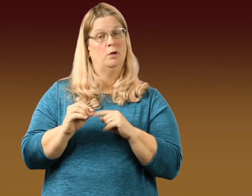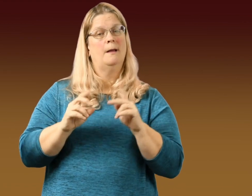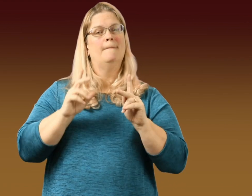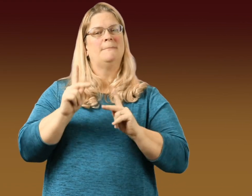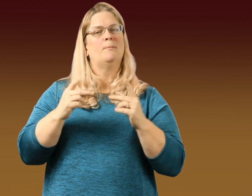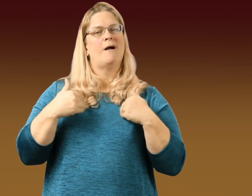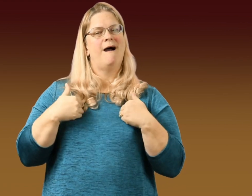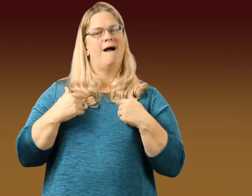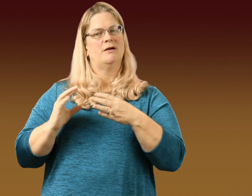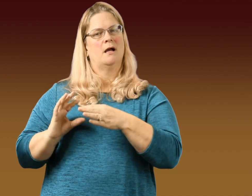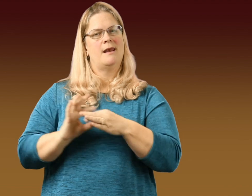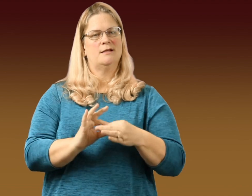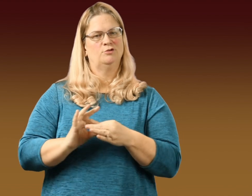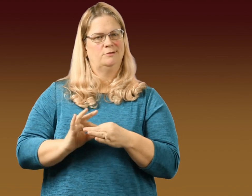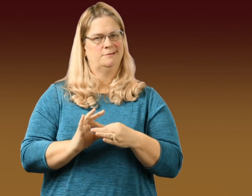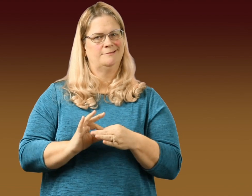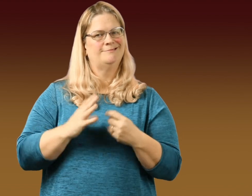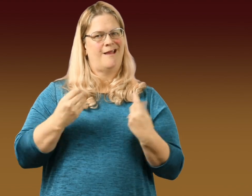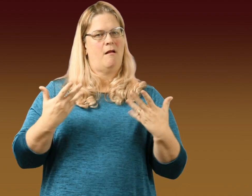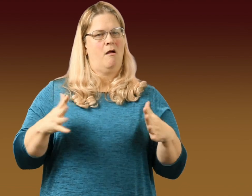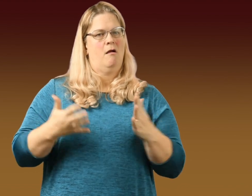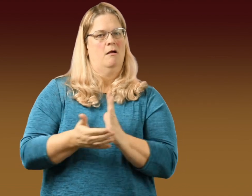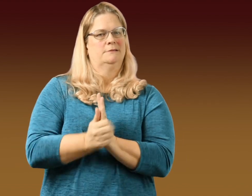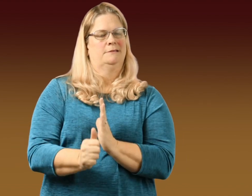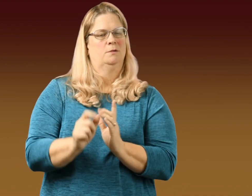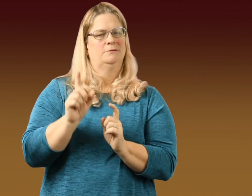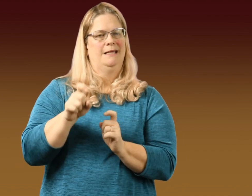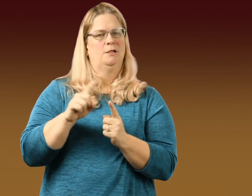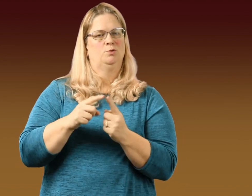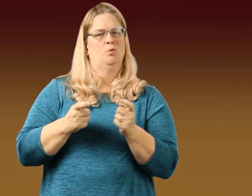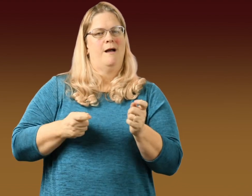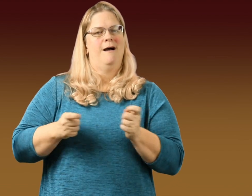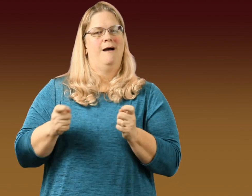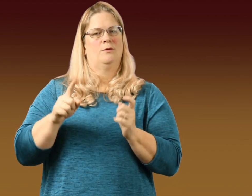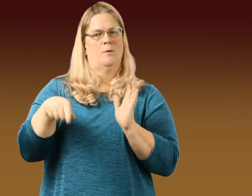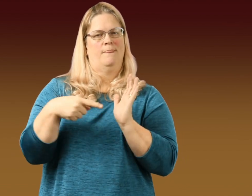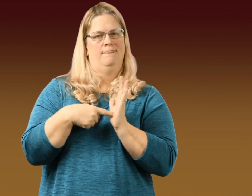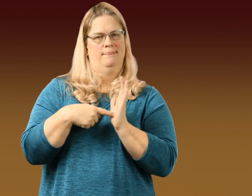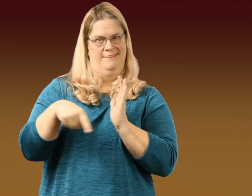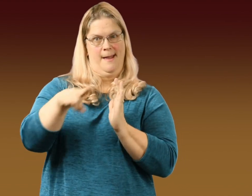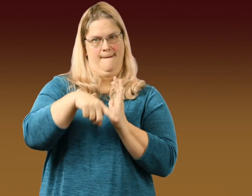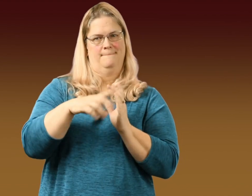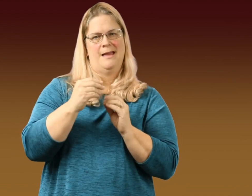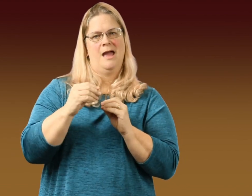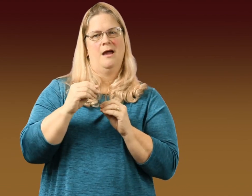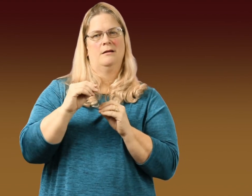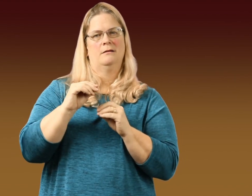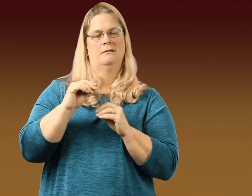And when they do, people have connections and the skills needed to handle them